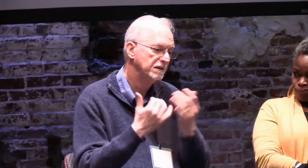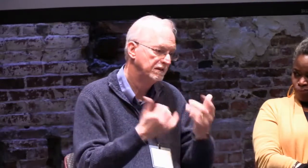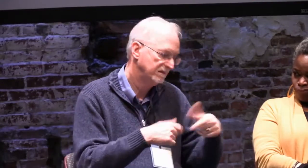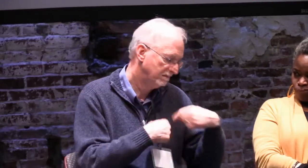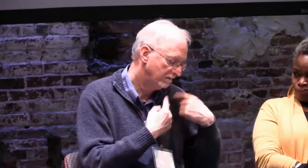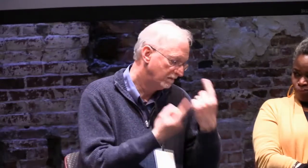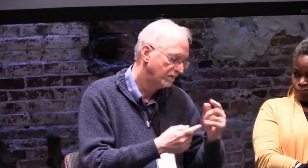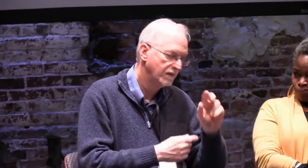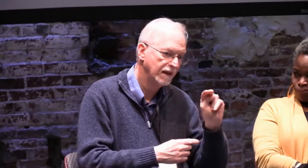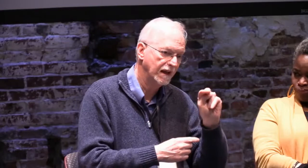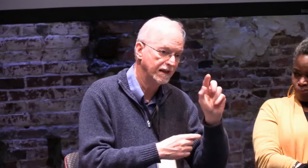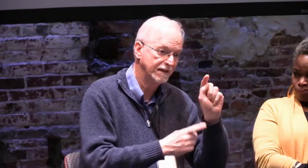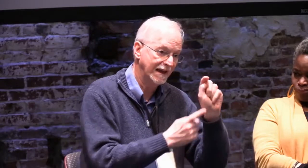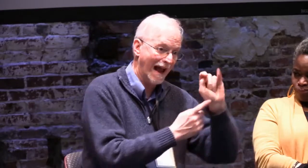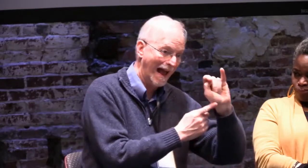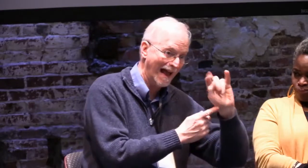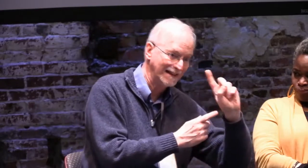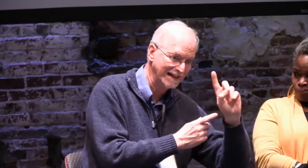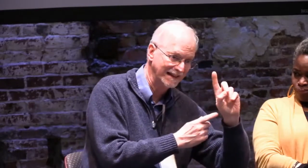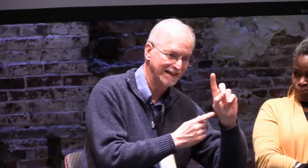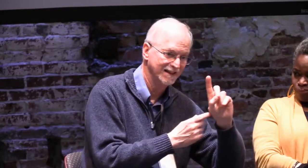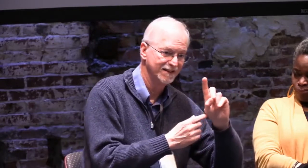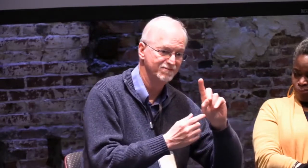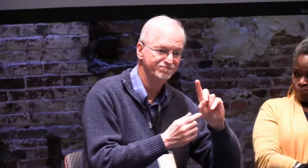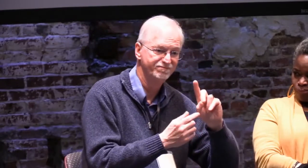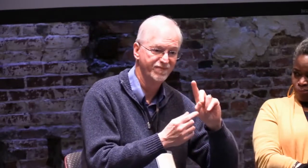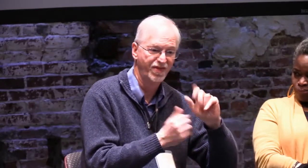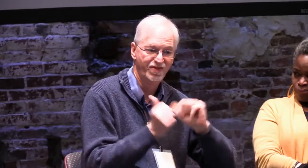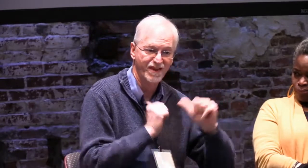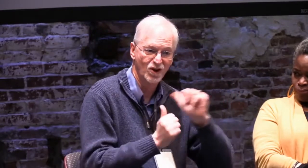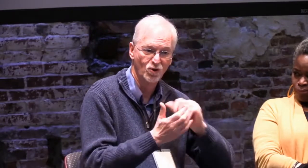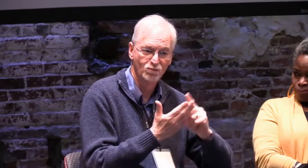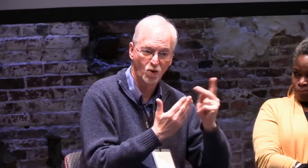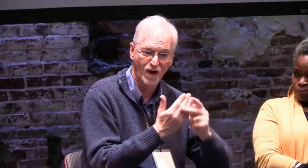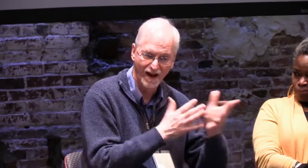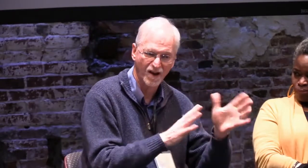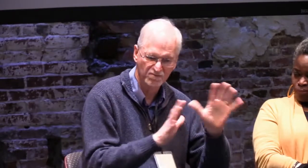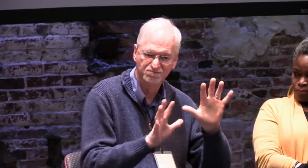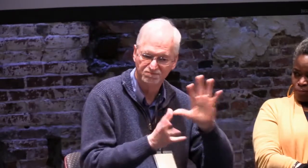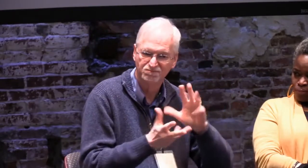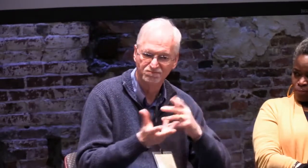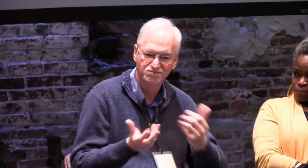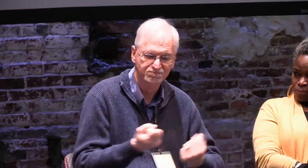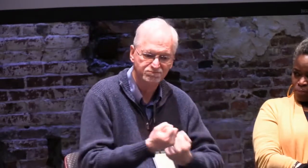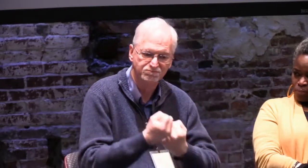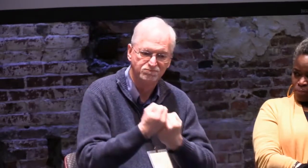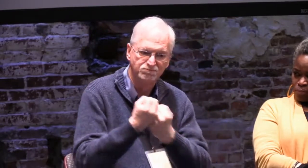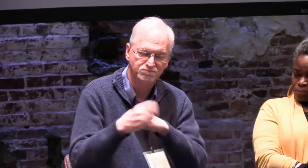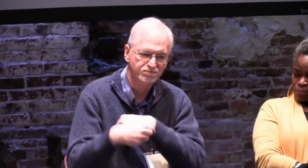I'm an artistic designer for Cleveland Sign and Stage. I work for National Theater of the Deaf program,